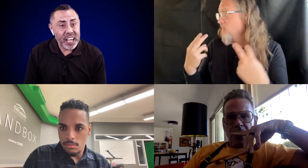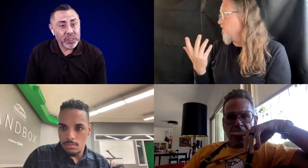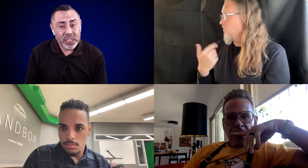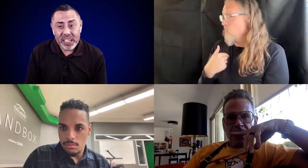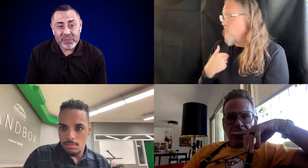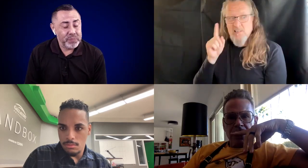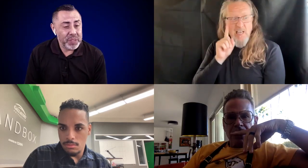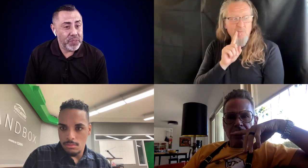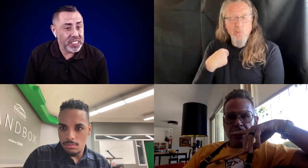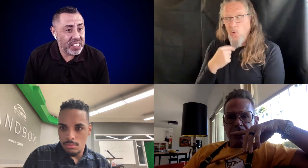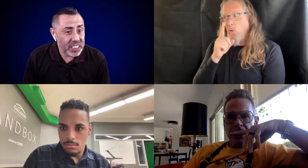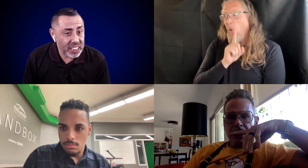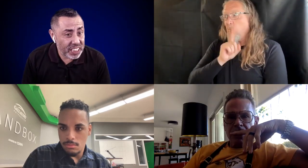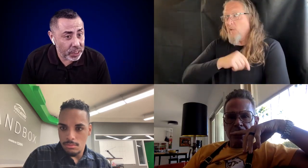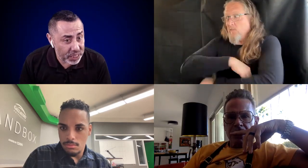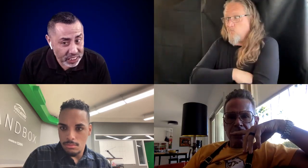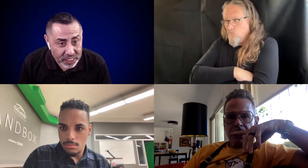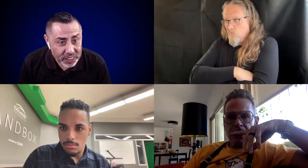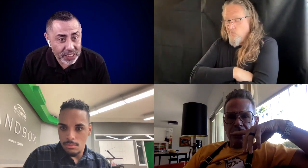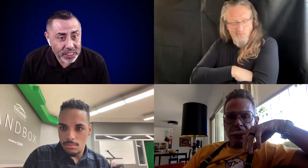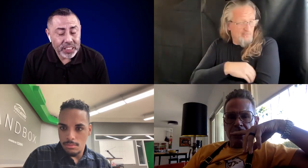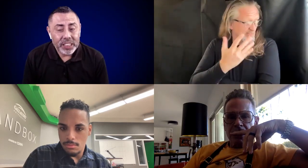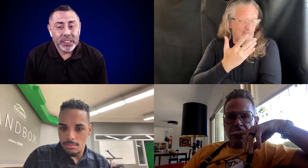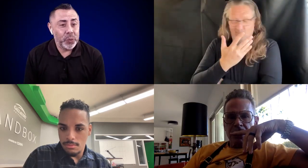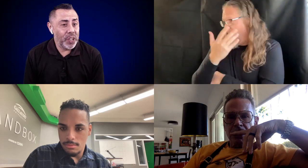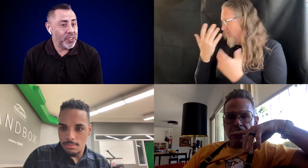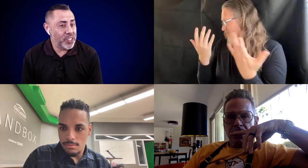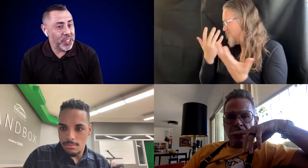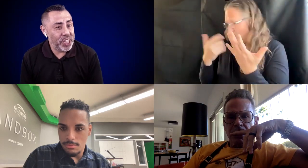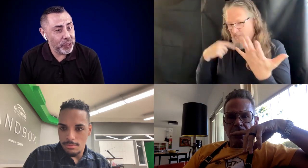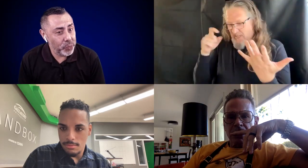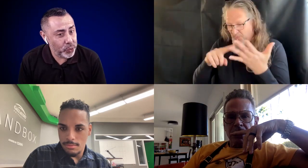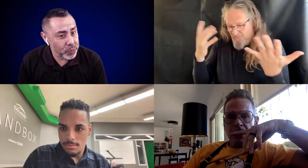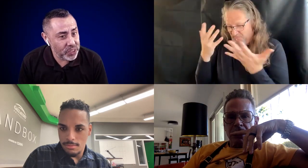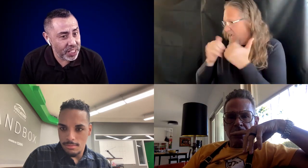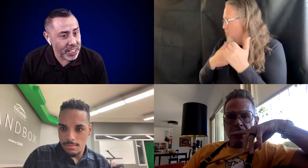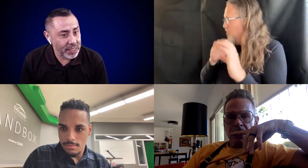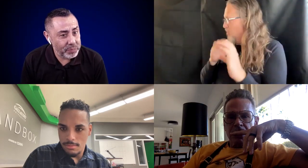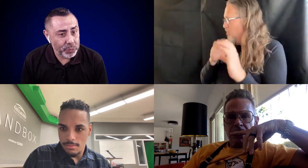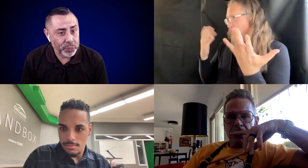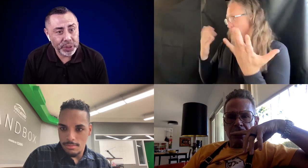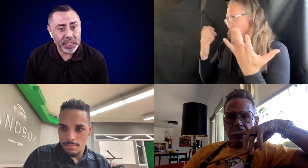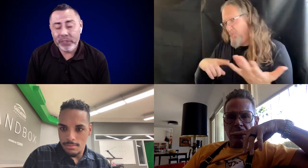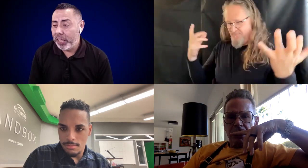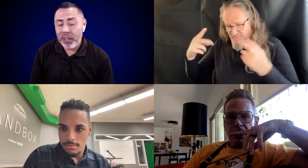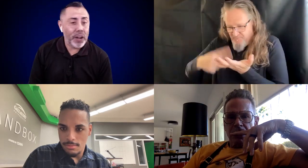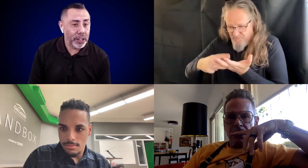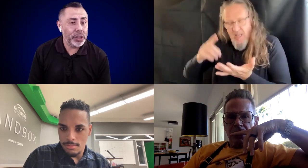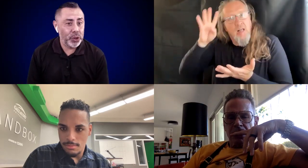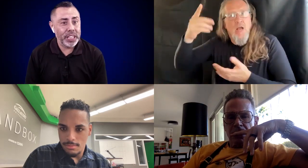I'd like to ask were they invented in a committee. Did we all sit together in a room and say, we need to figure out how to communicate.